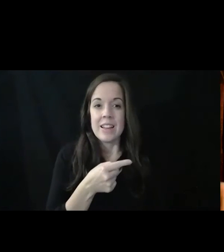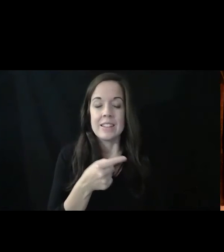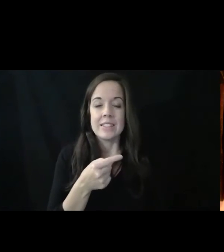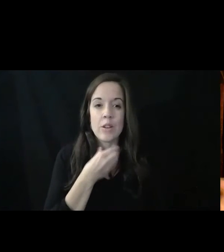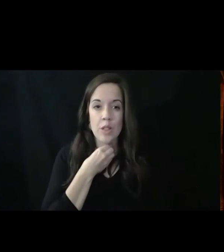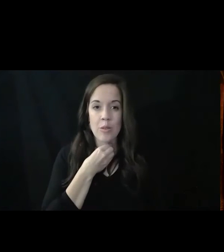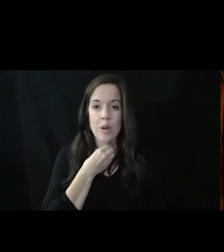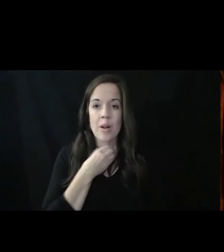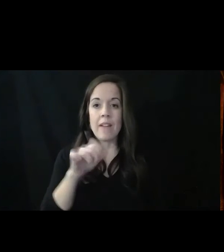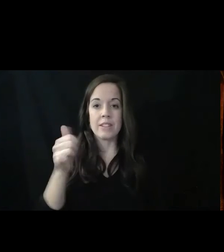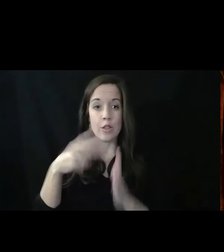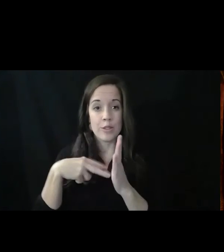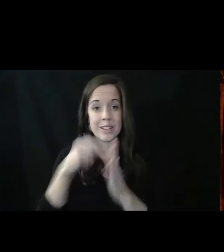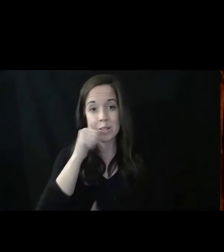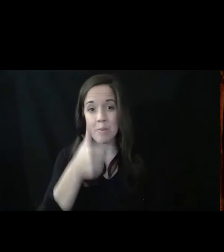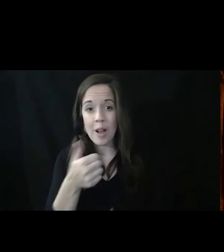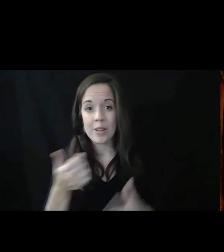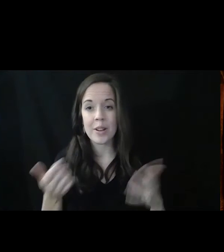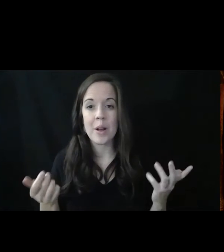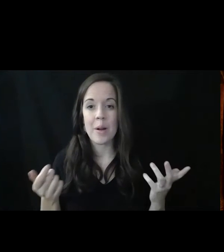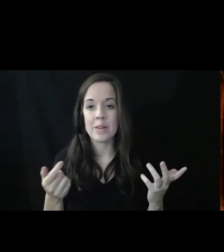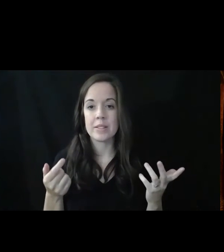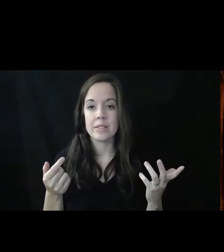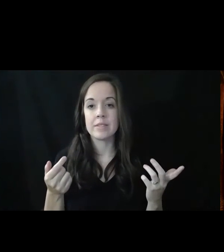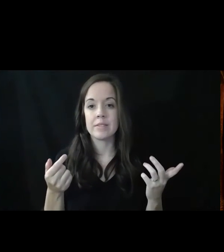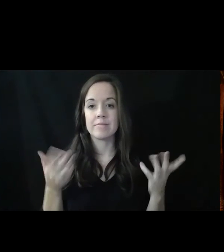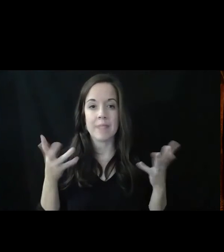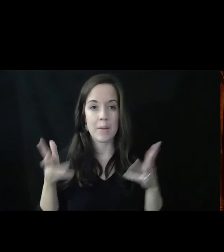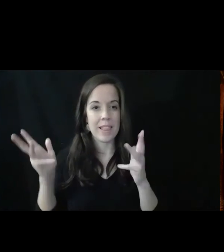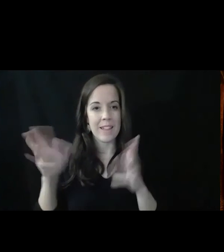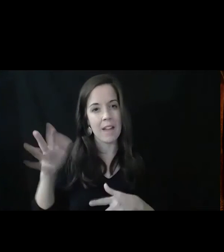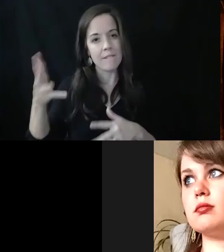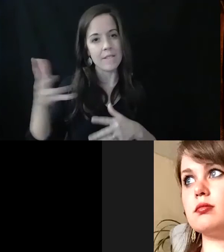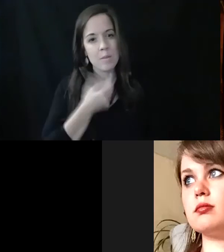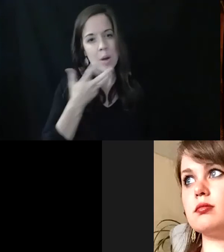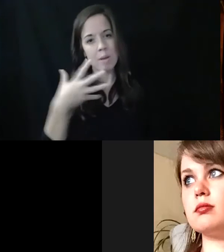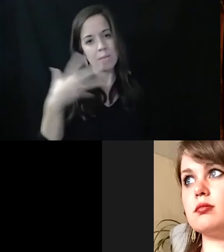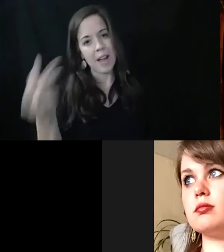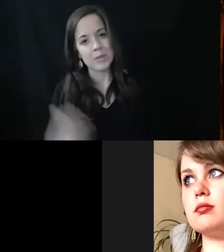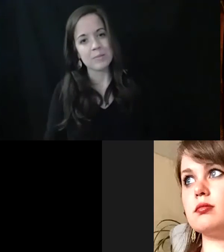tomorrow, so I’m going to leave that fifth poem out. Thank you, so much, for having me.